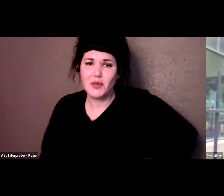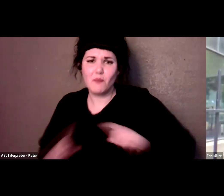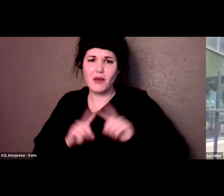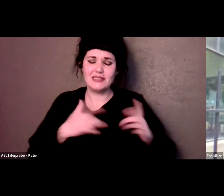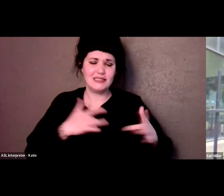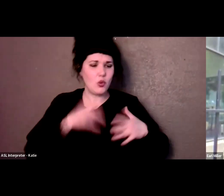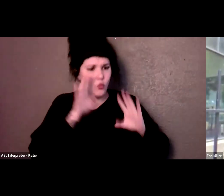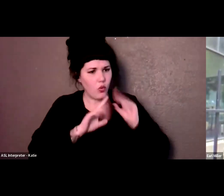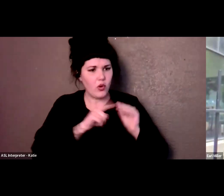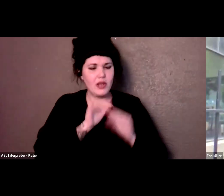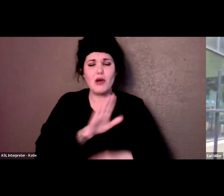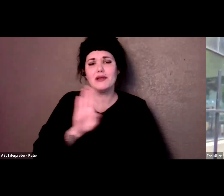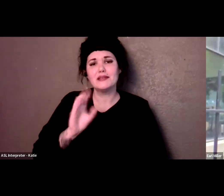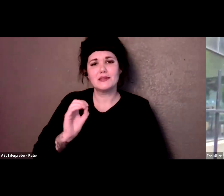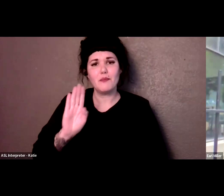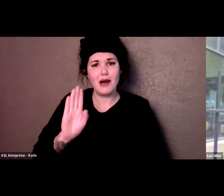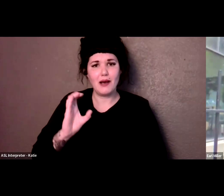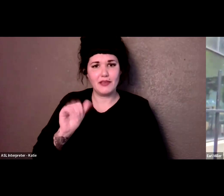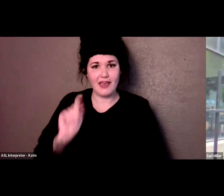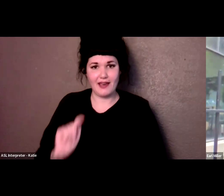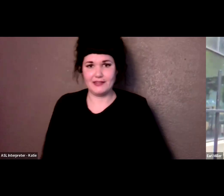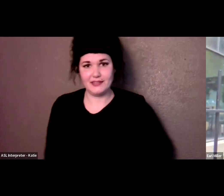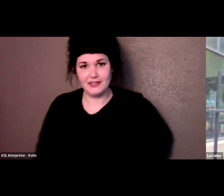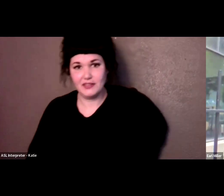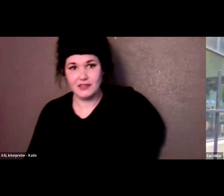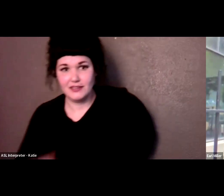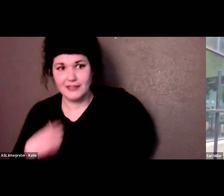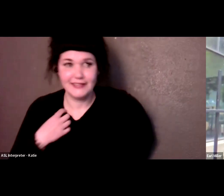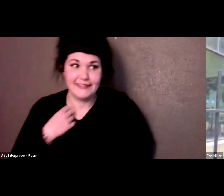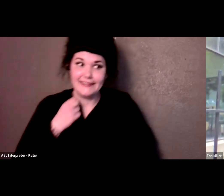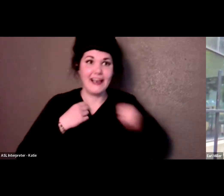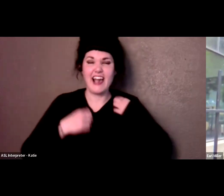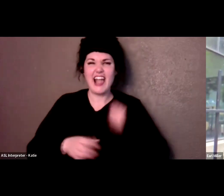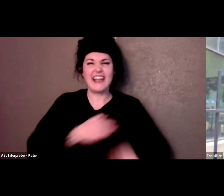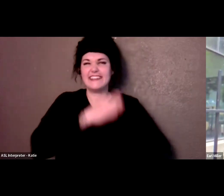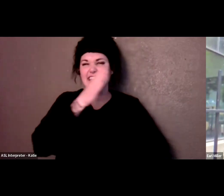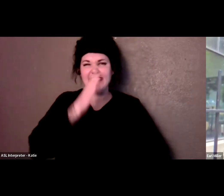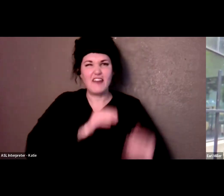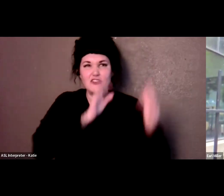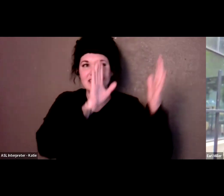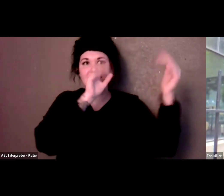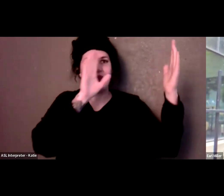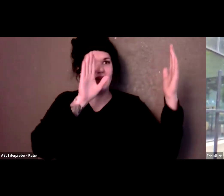So, I never thought in my career that I would be thinking about where can you get someone to take